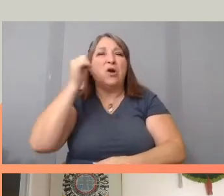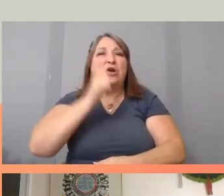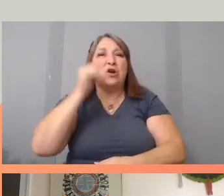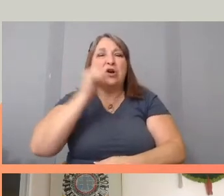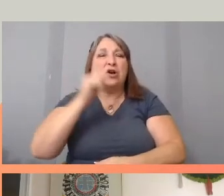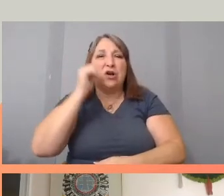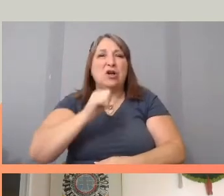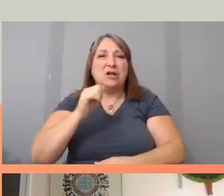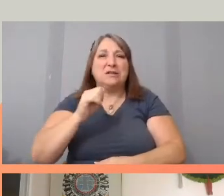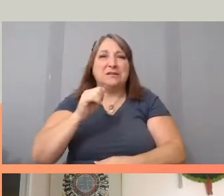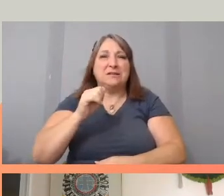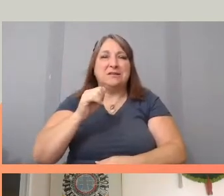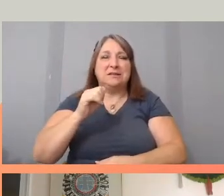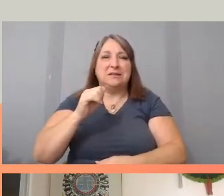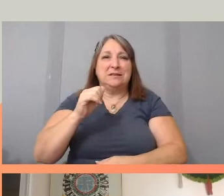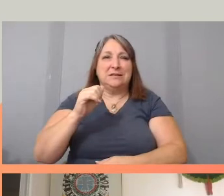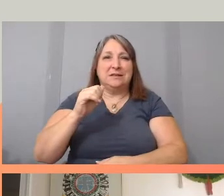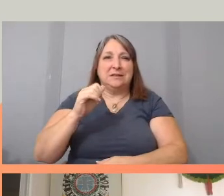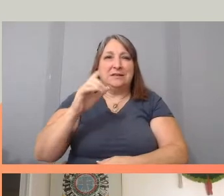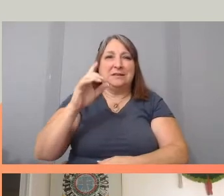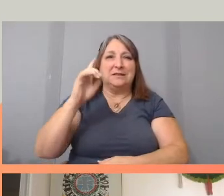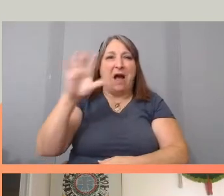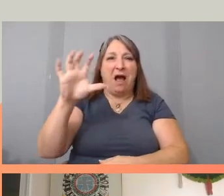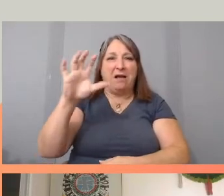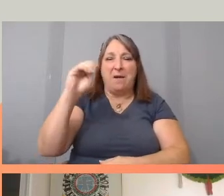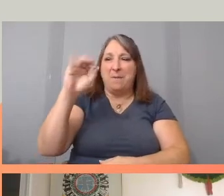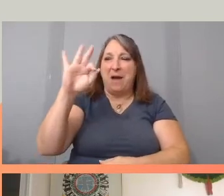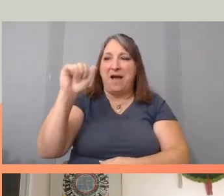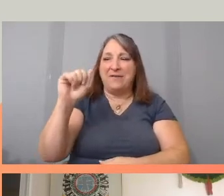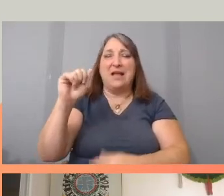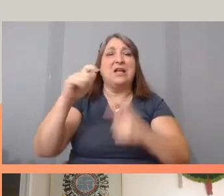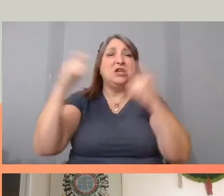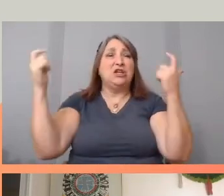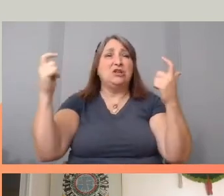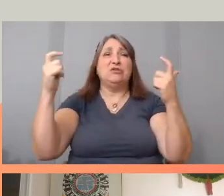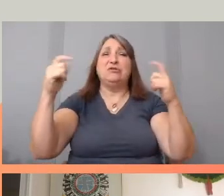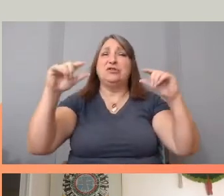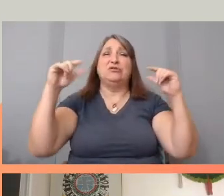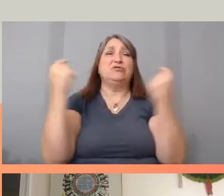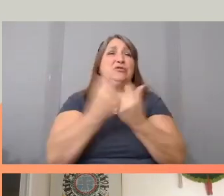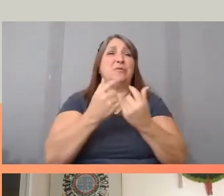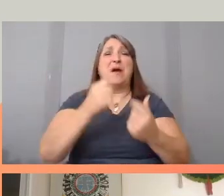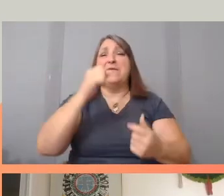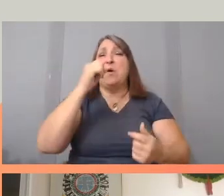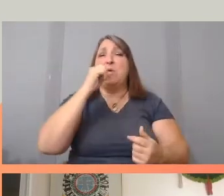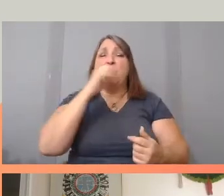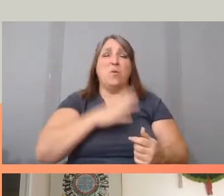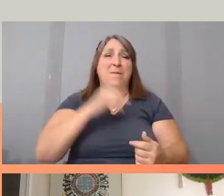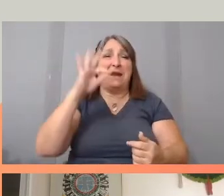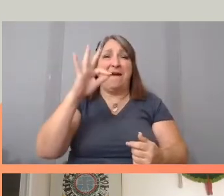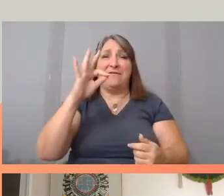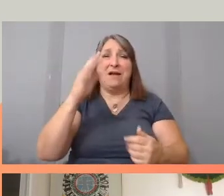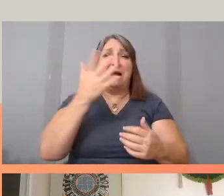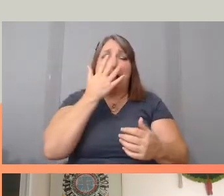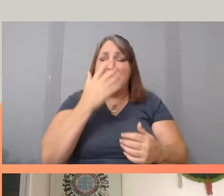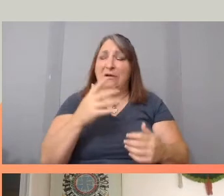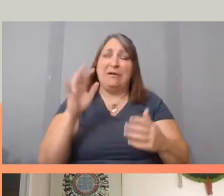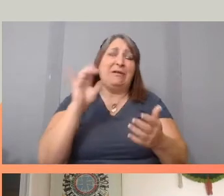which is a huge network of women of color who are making documentaries and all sorts of things. But I think like I just I've been thinking a lot about episodic too.